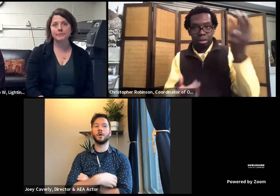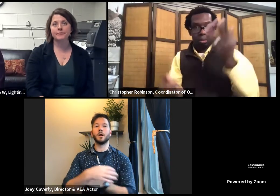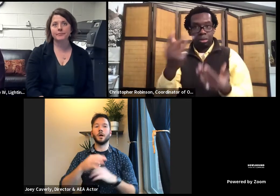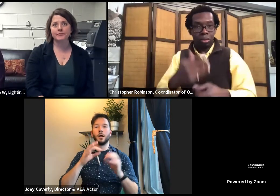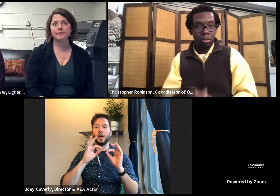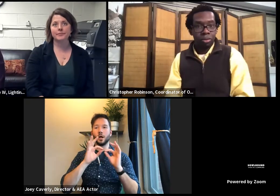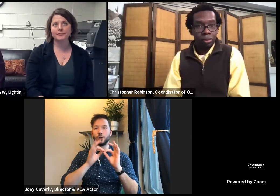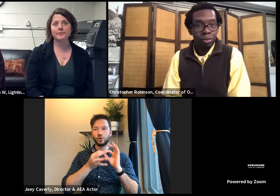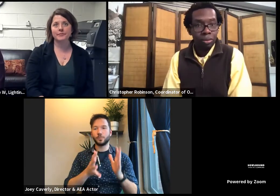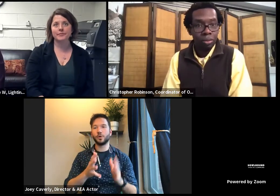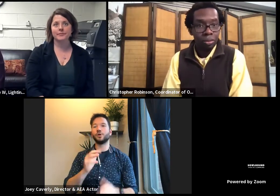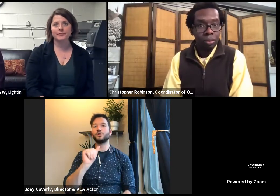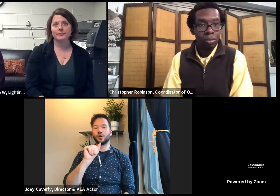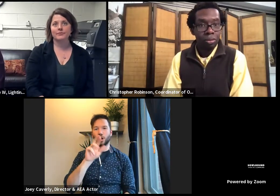and how to manage and juggle that?